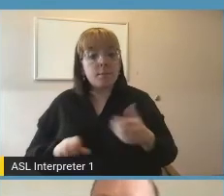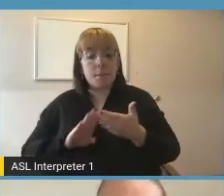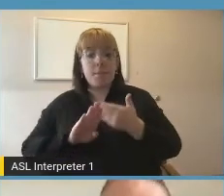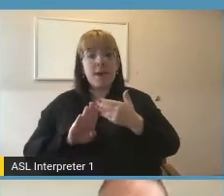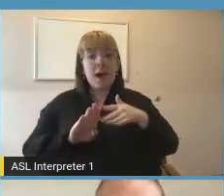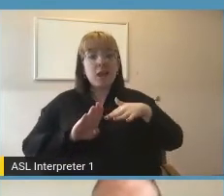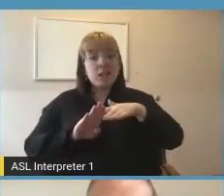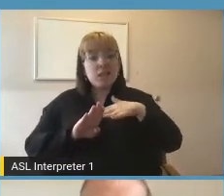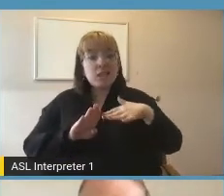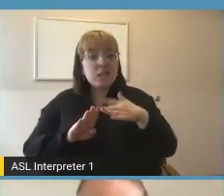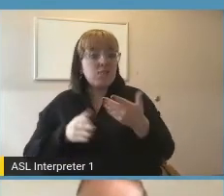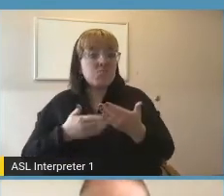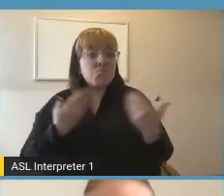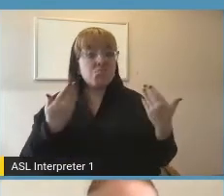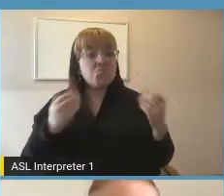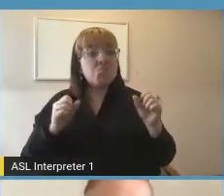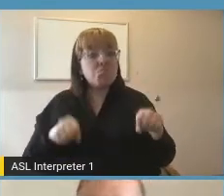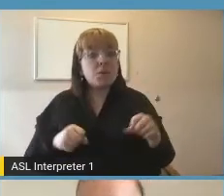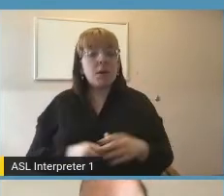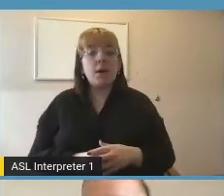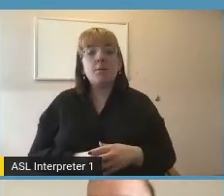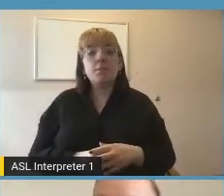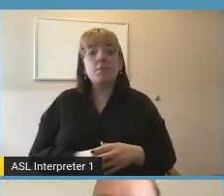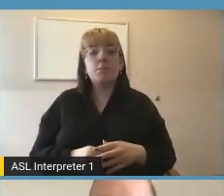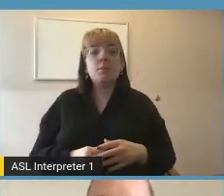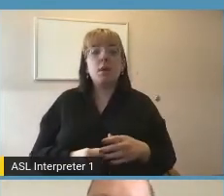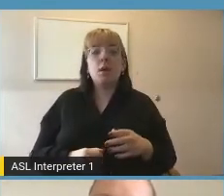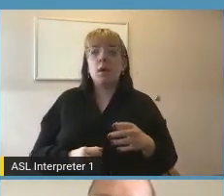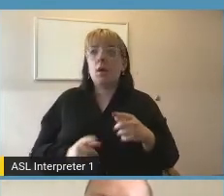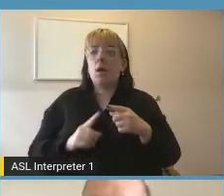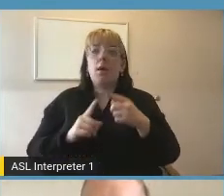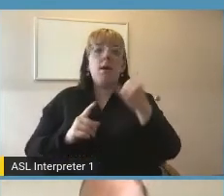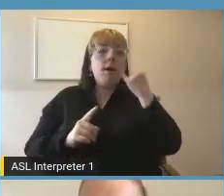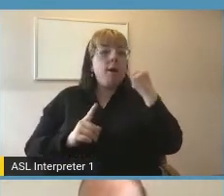listen-ability of this episode, if we are going all over the place and not keeping everything